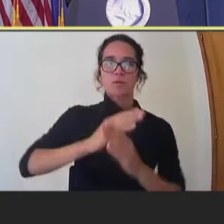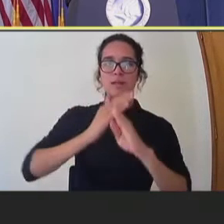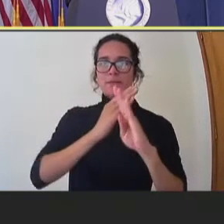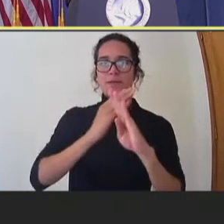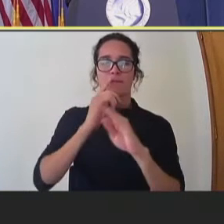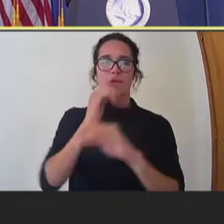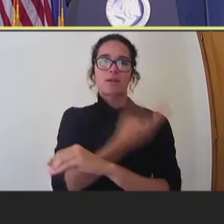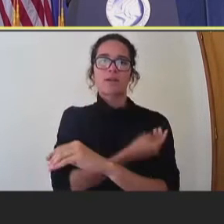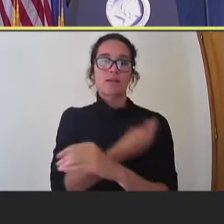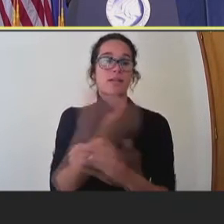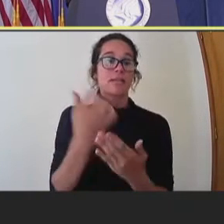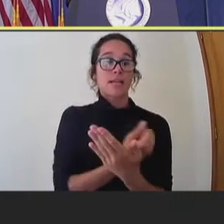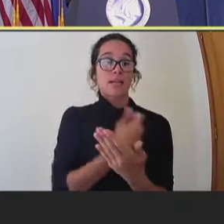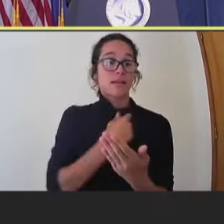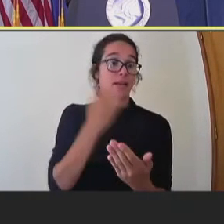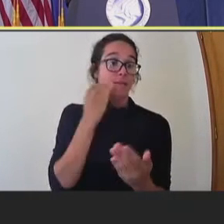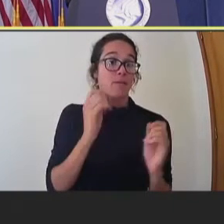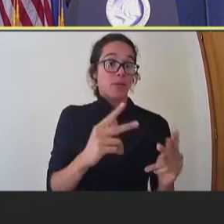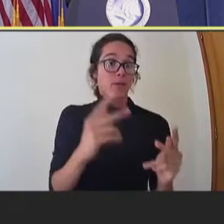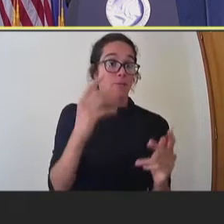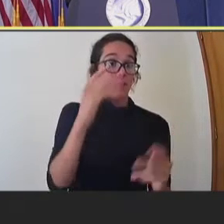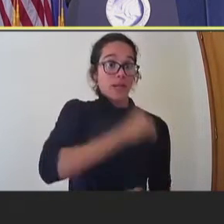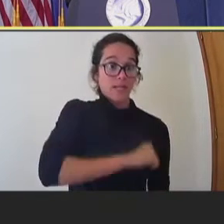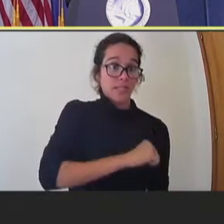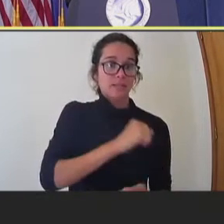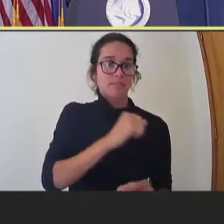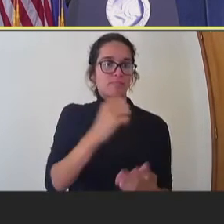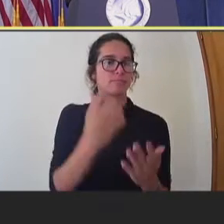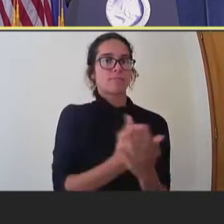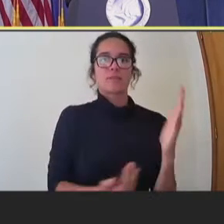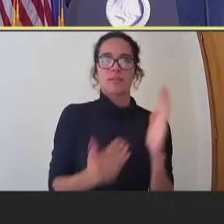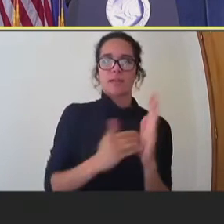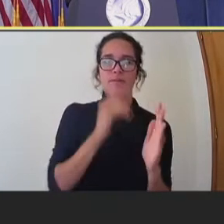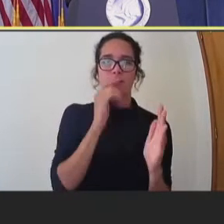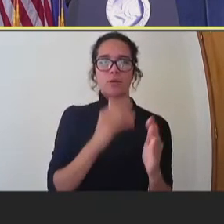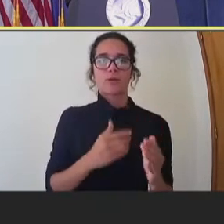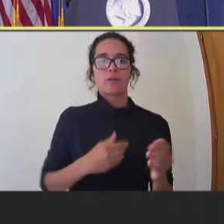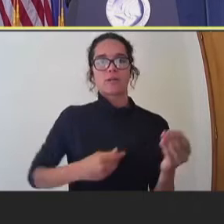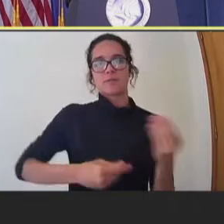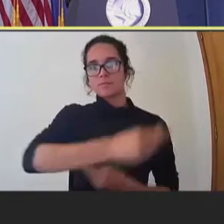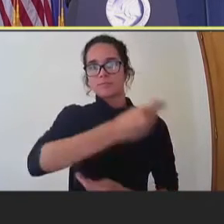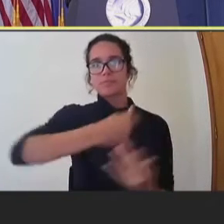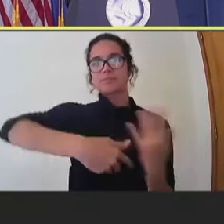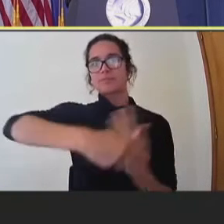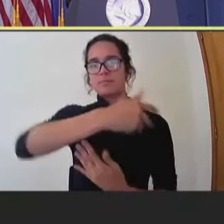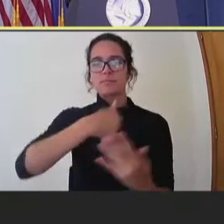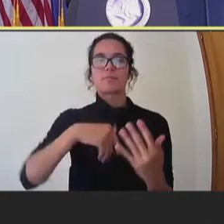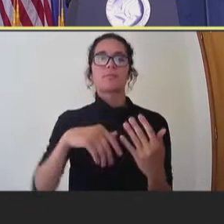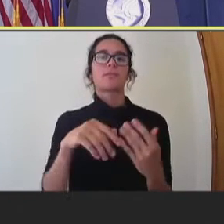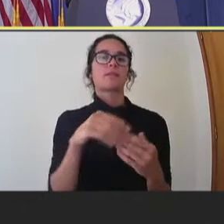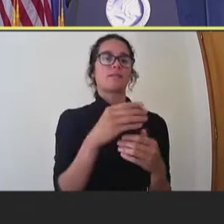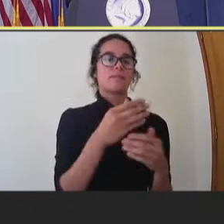and to share resources and knowledge. Because we are stronger together.